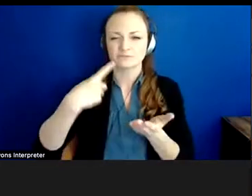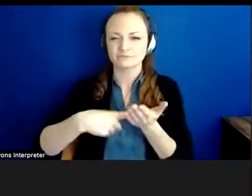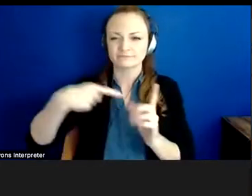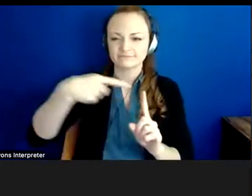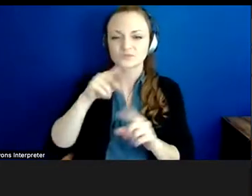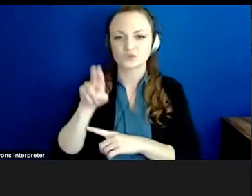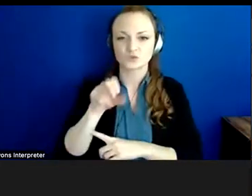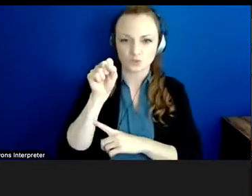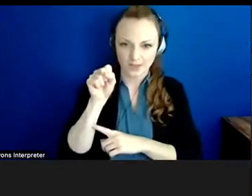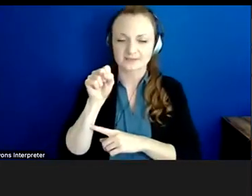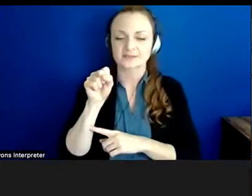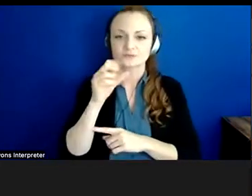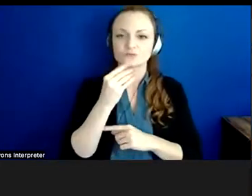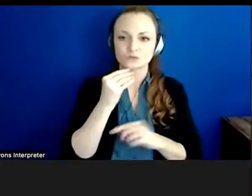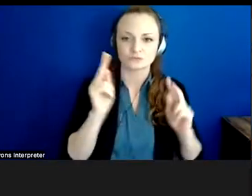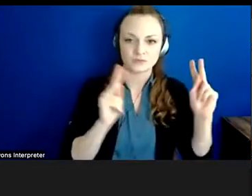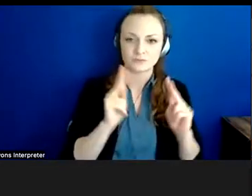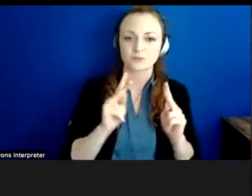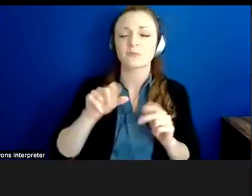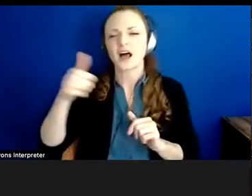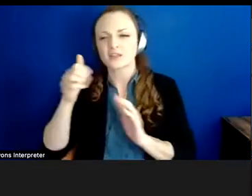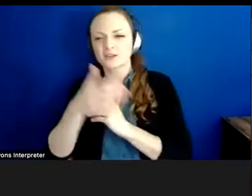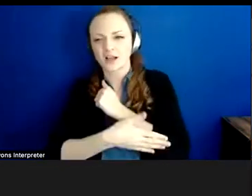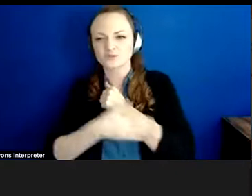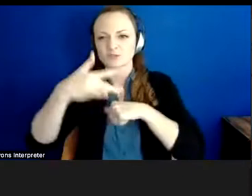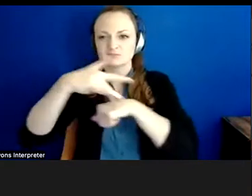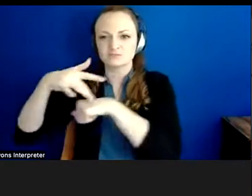a small group, i'd really like to welcome your questions.